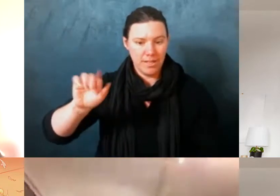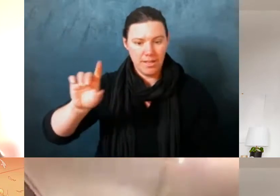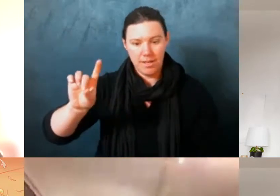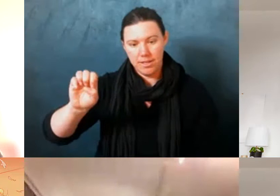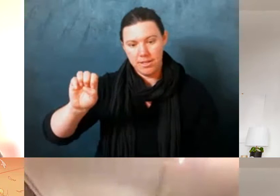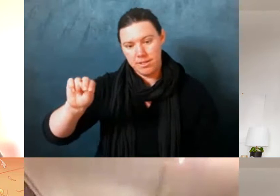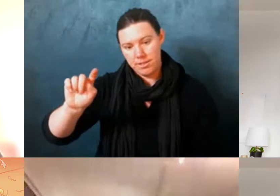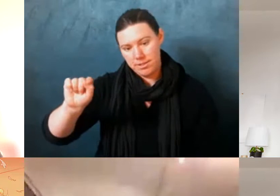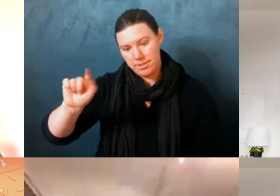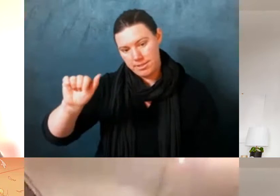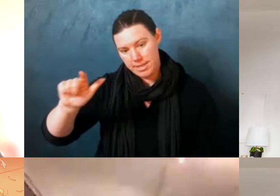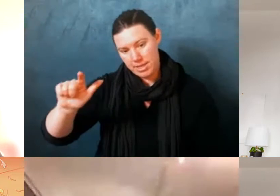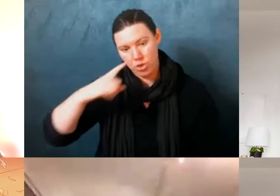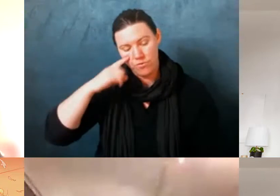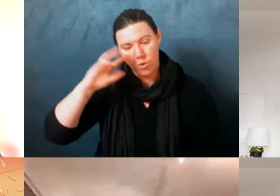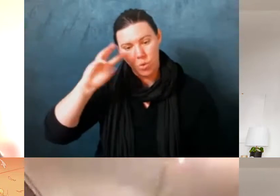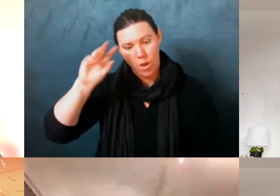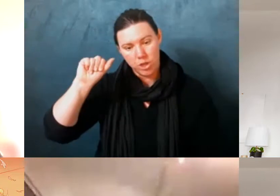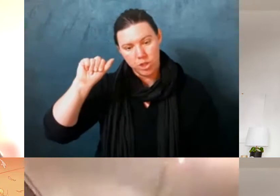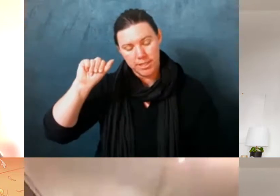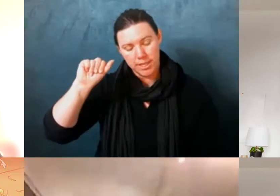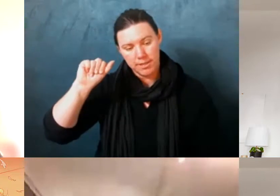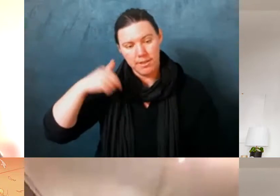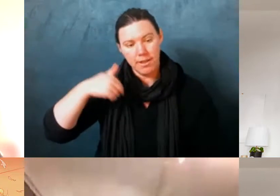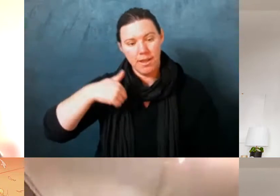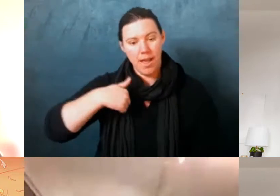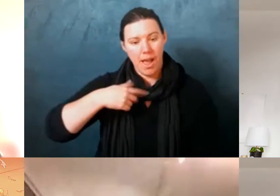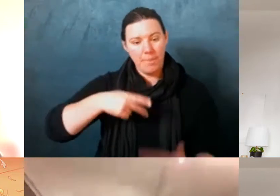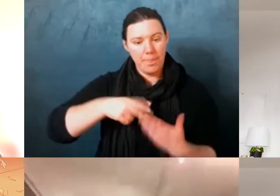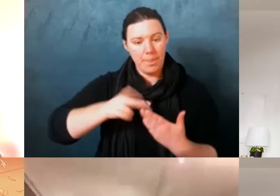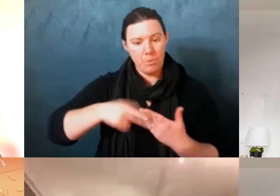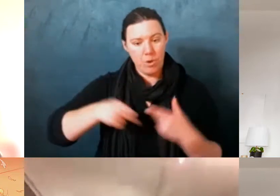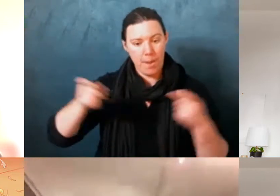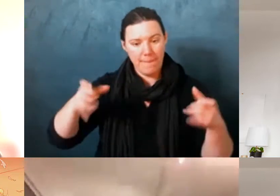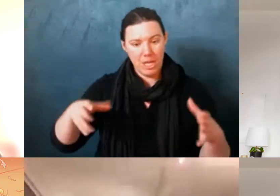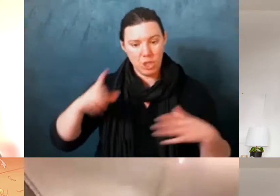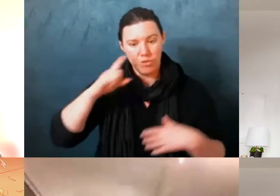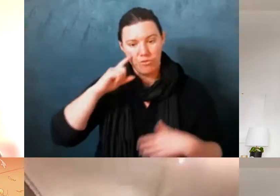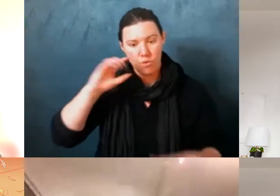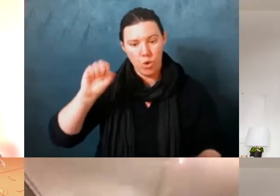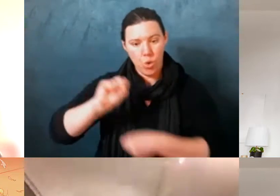and inclusion, and what my job is to do is to try to increase diversity in dentistry.